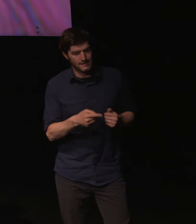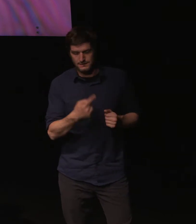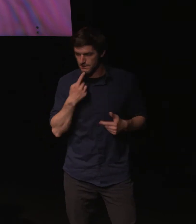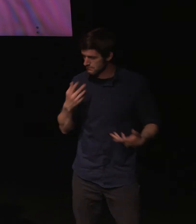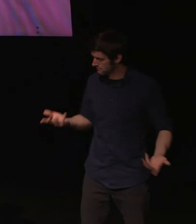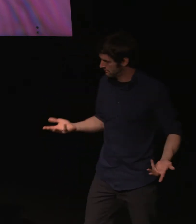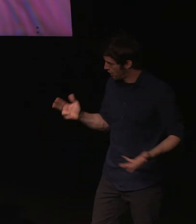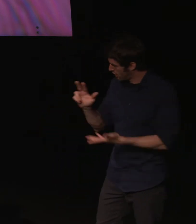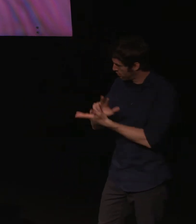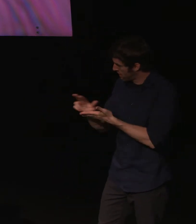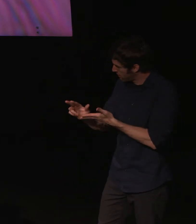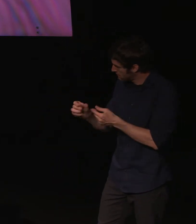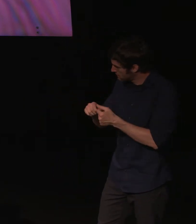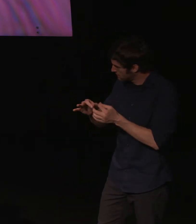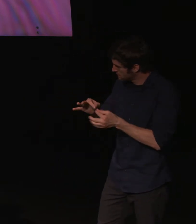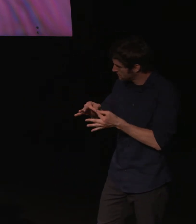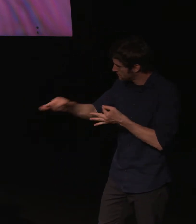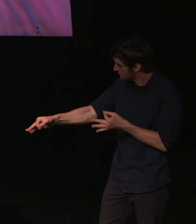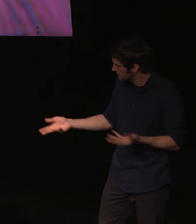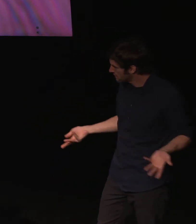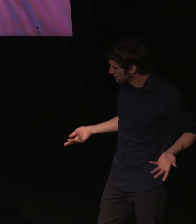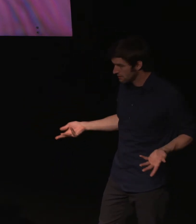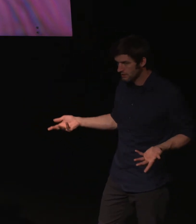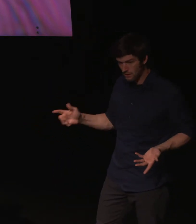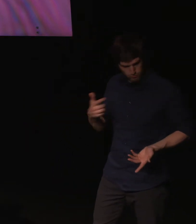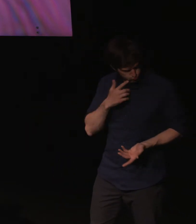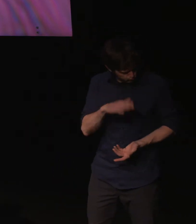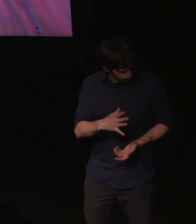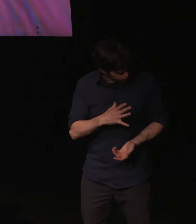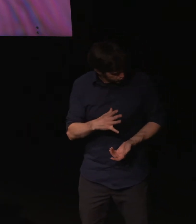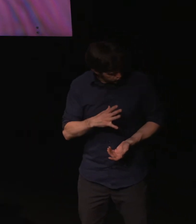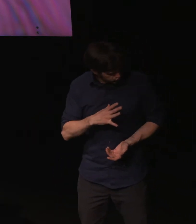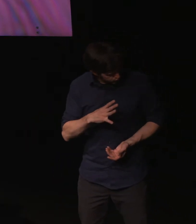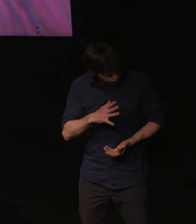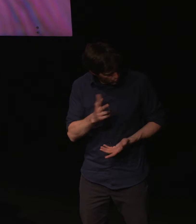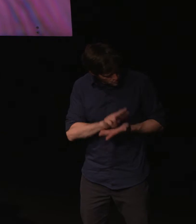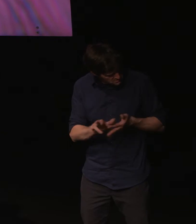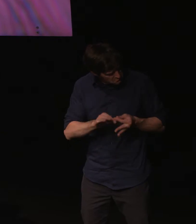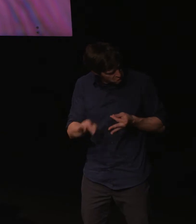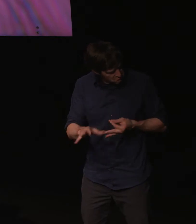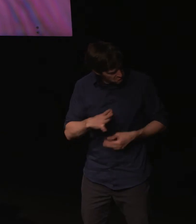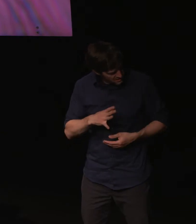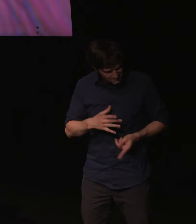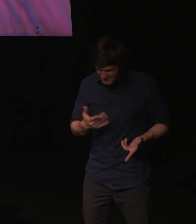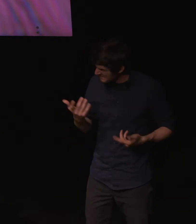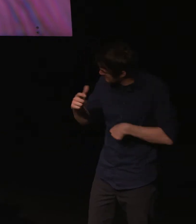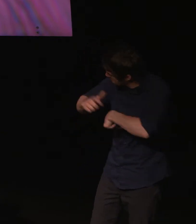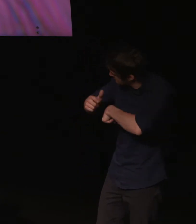And I'm like, "That's fine." He's like, "We've got to get it out." I'm like, "I know, do it." AUDIENCE LAUGHS